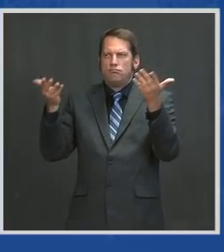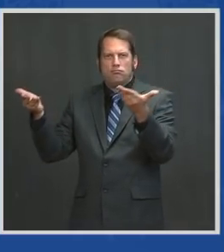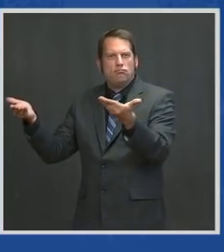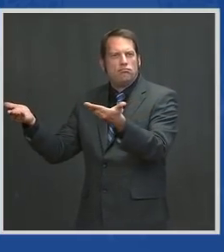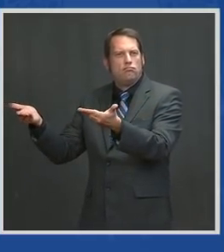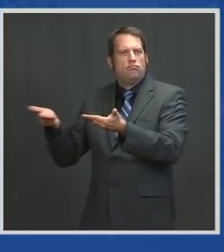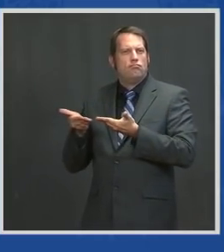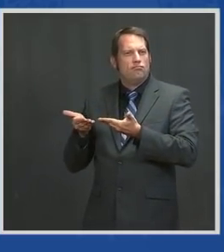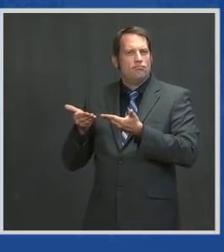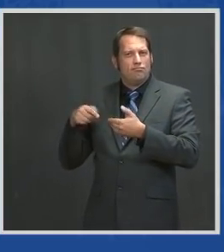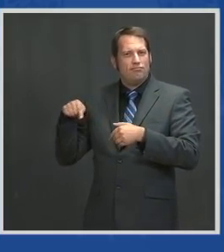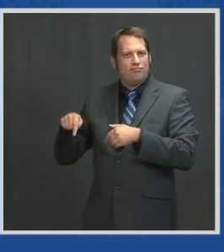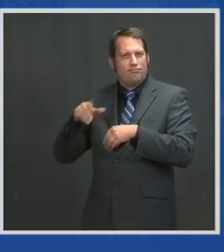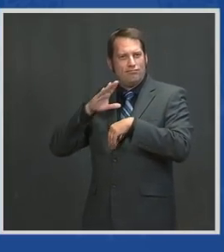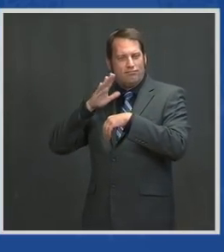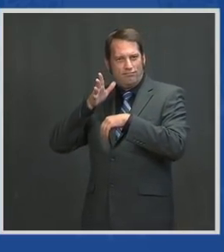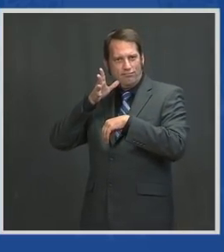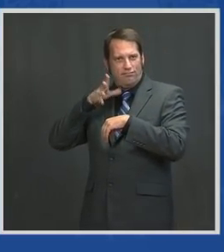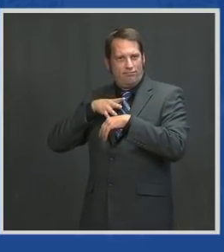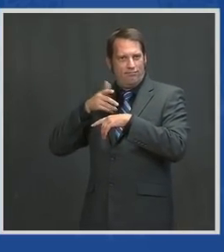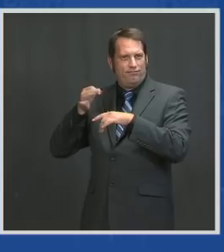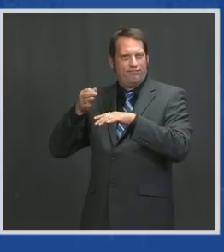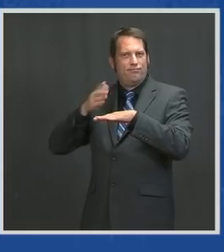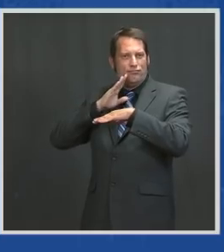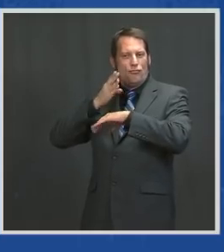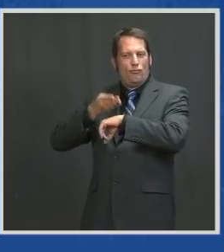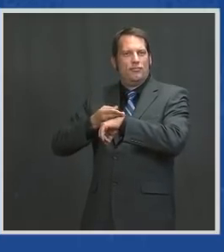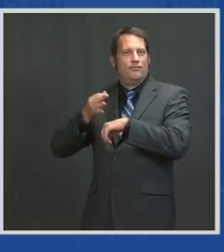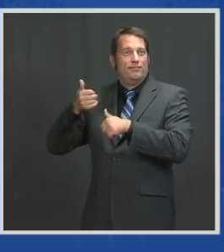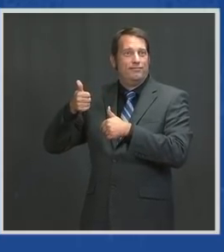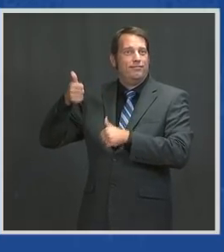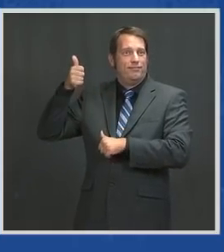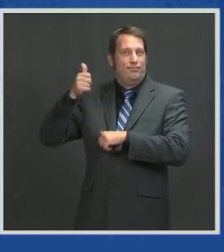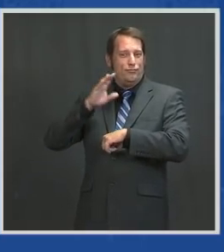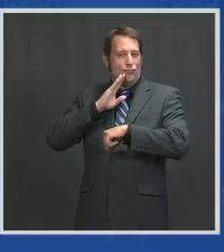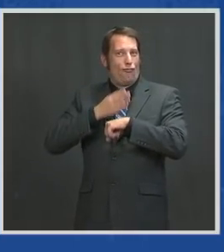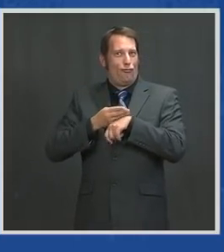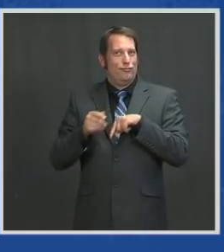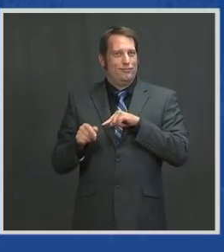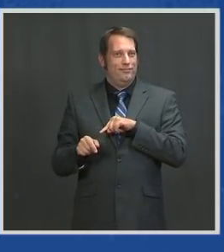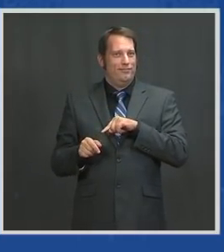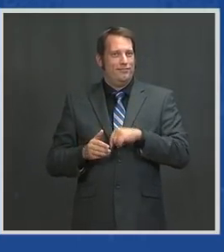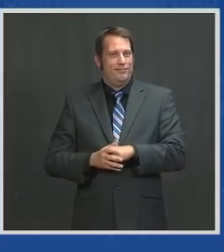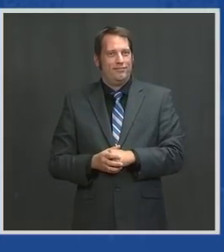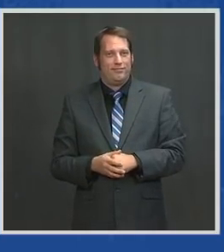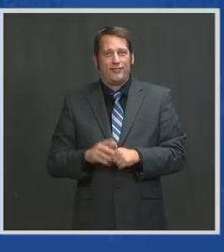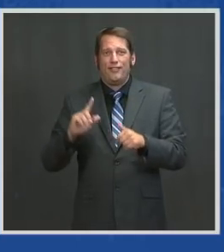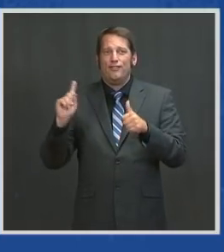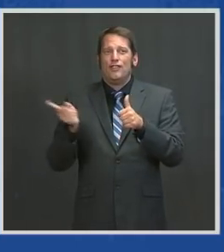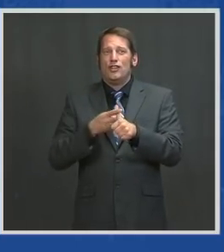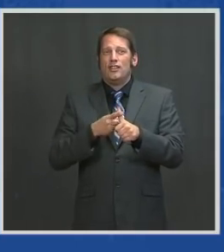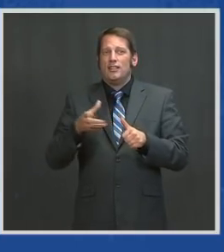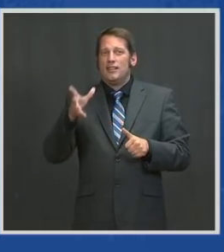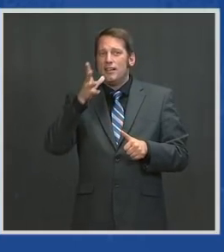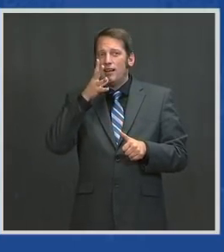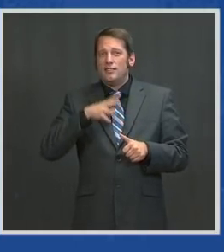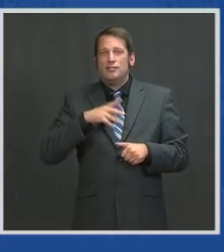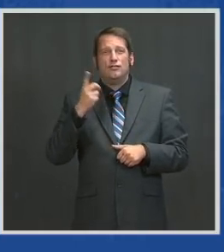and Senior Master Sergeant Glascock, Miss Sidney Glascock, our first lady, Dr. Jill Biden, and the Commander in Chief,